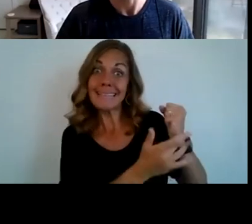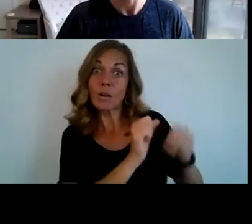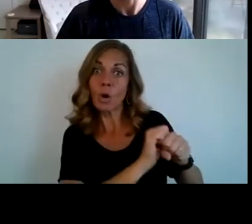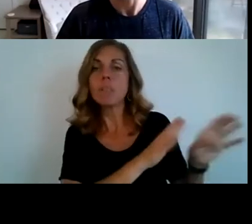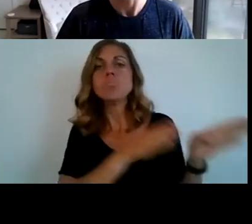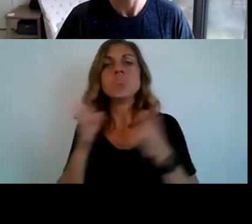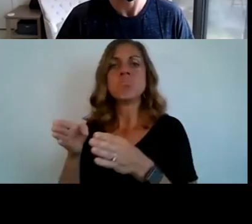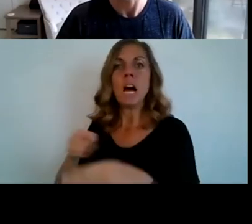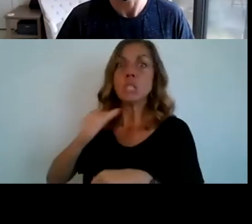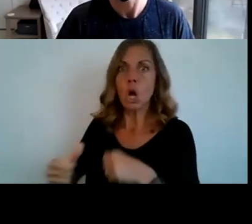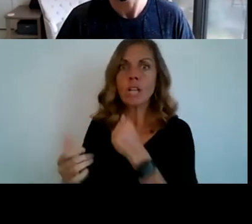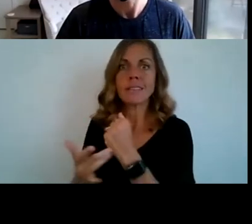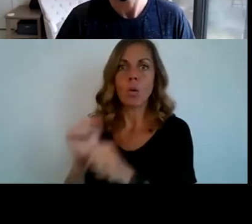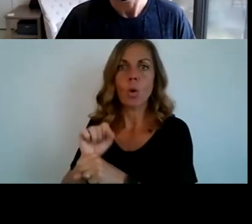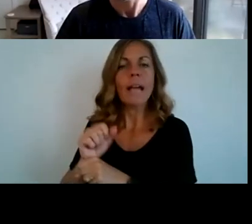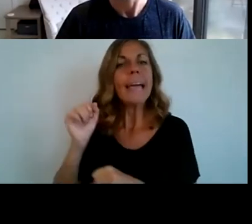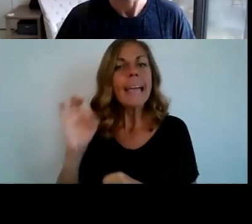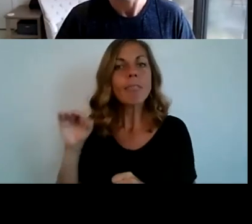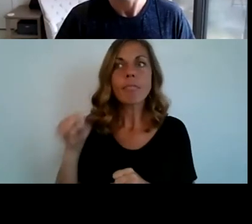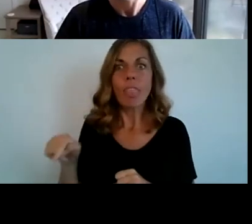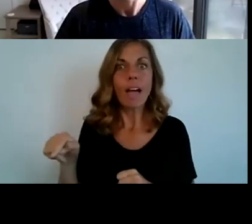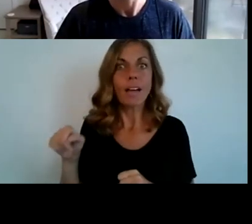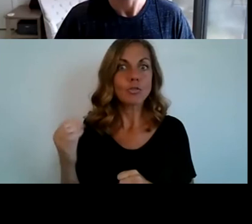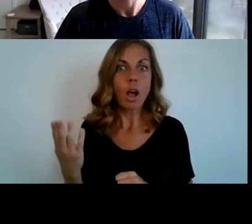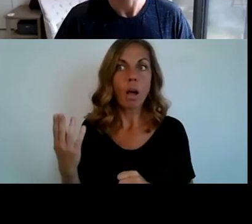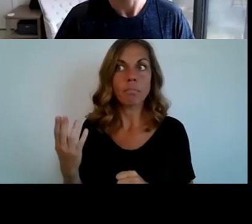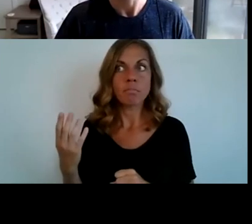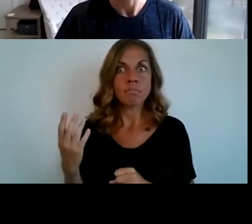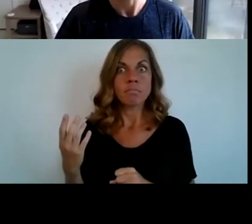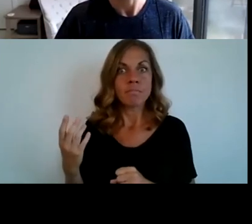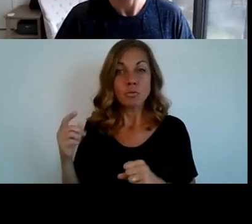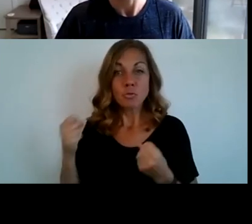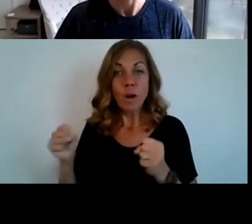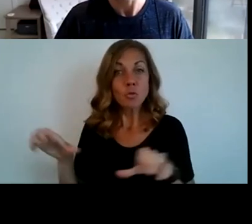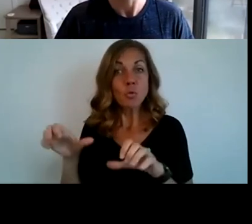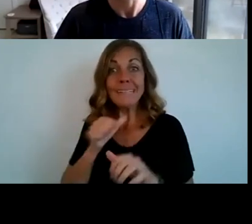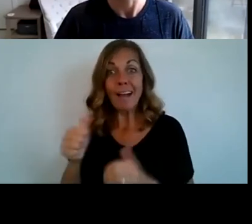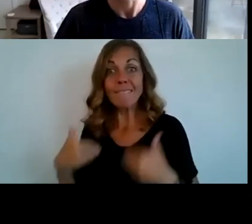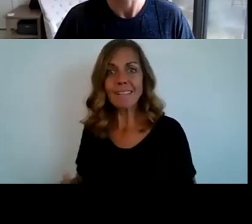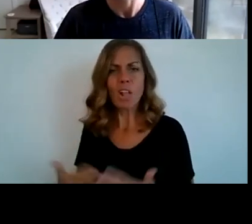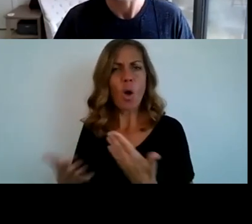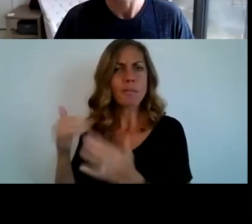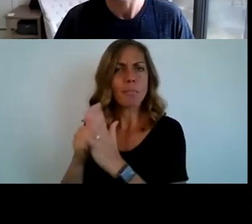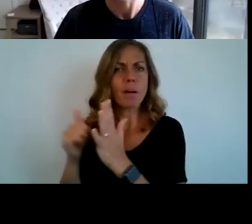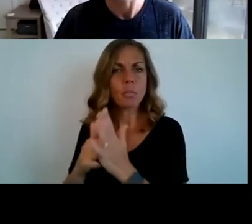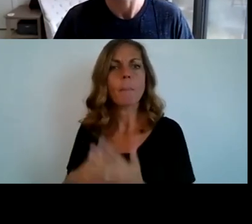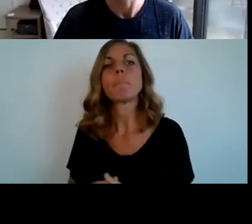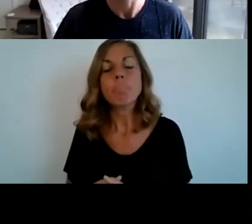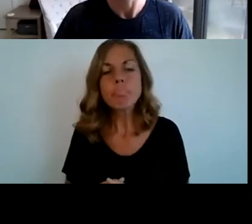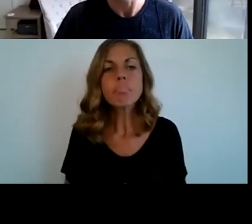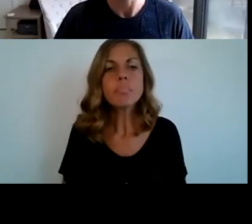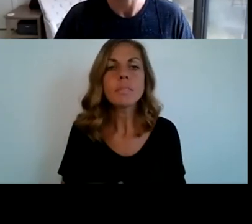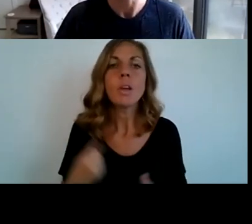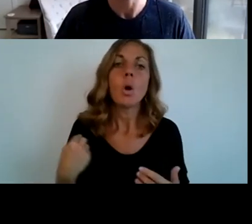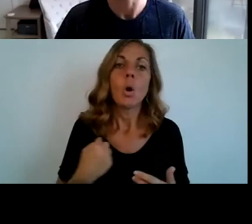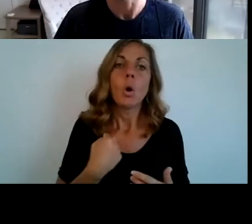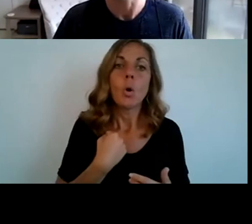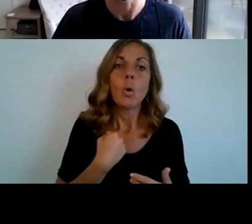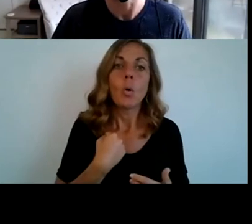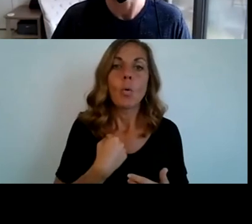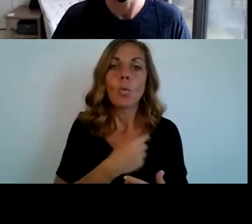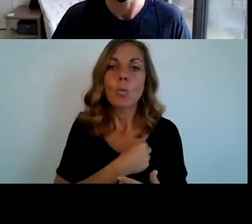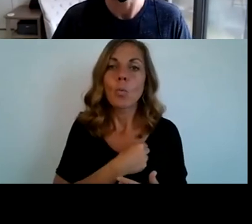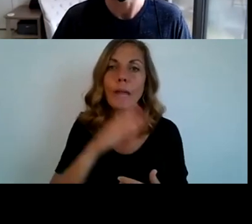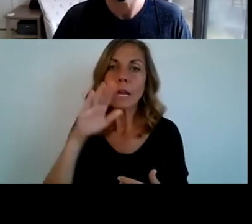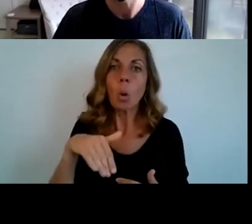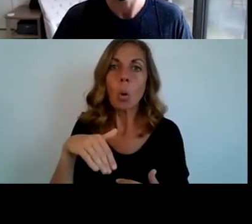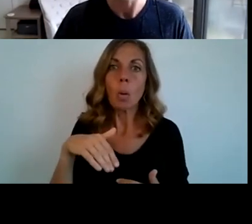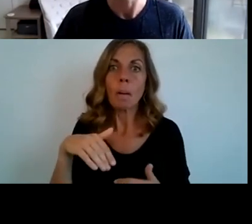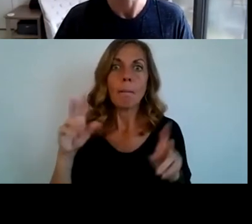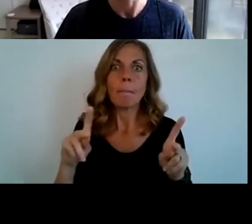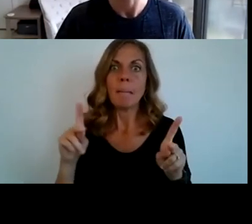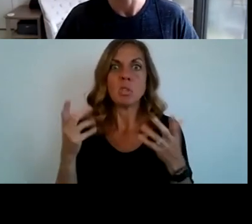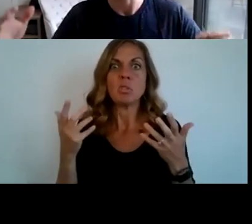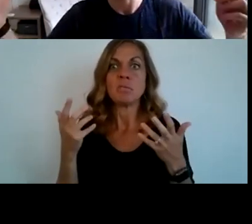is impossible. Urban density changes, people don't want to live one on one of each other.